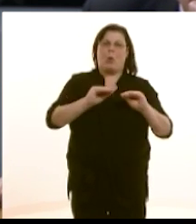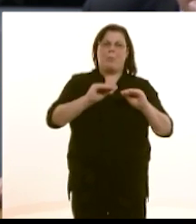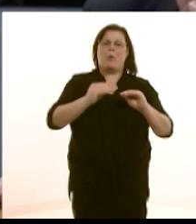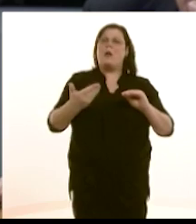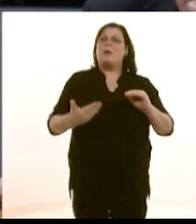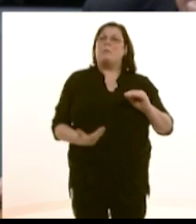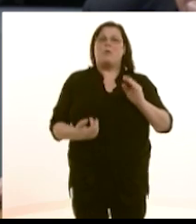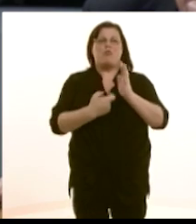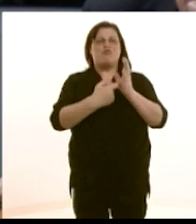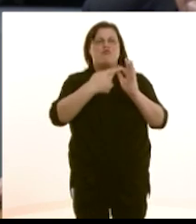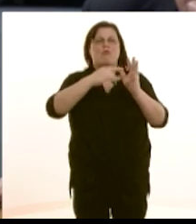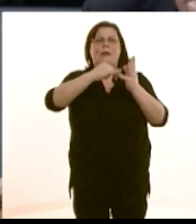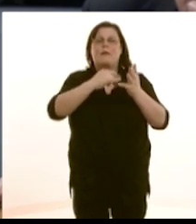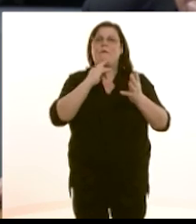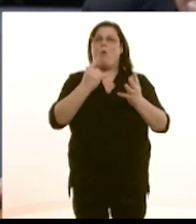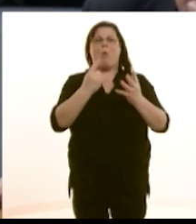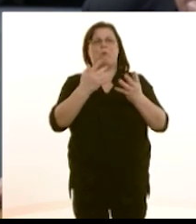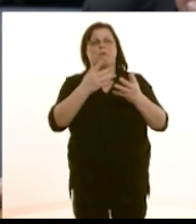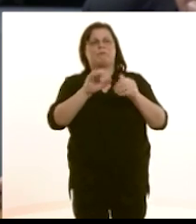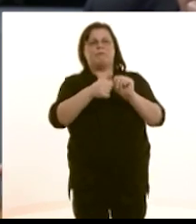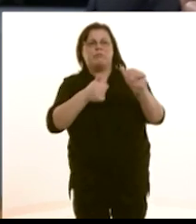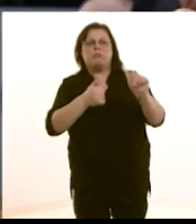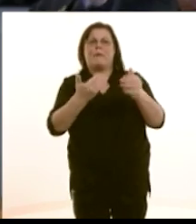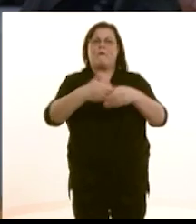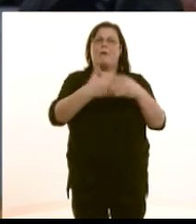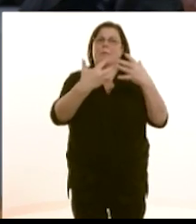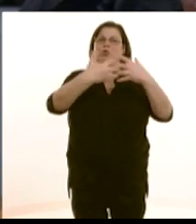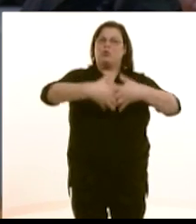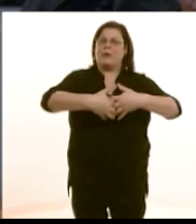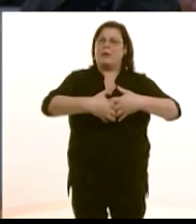and machinery, and now, today, you tell us that the Minister has written to the Chancellor